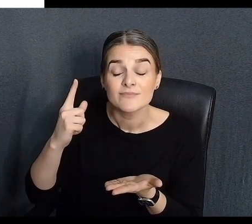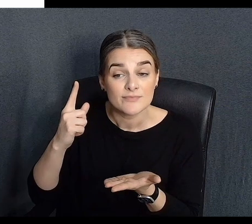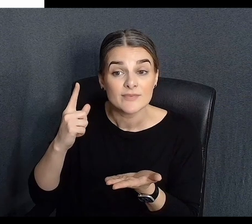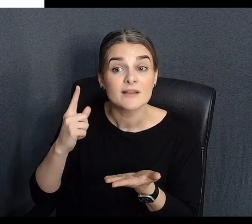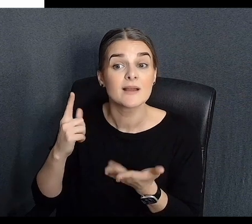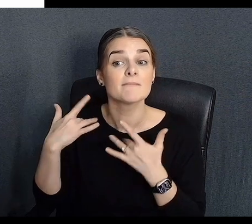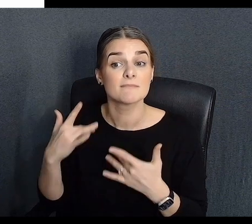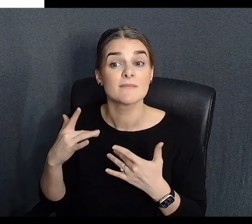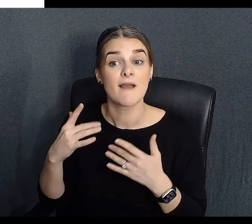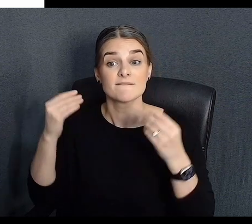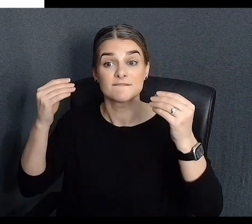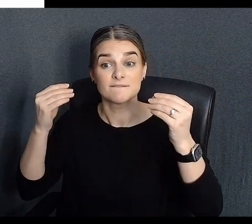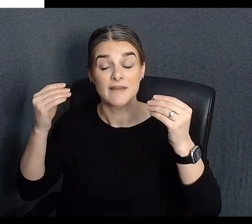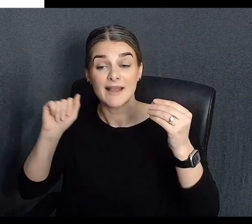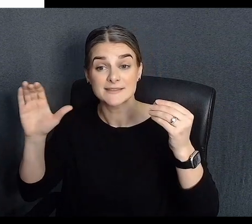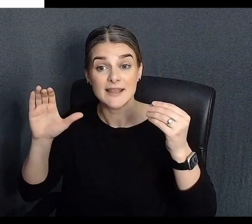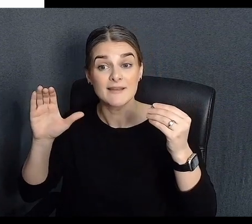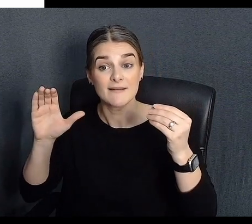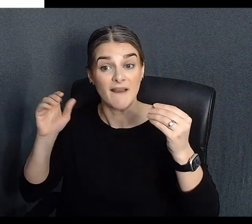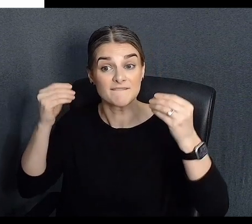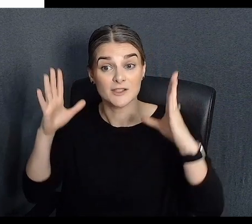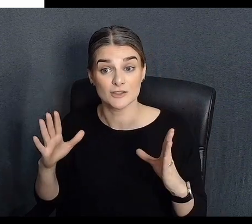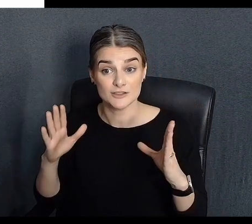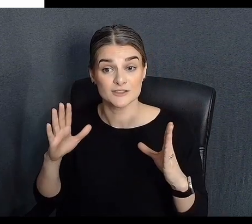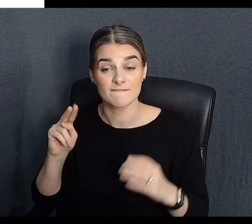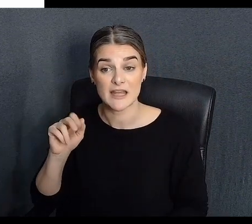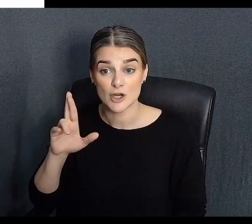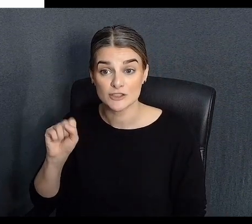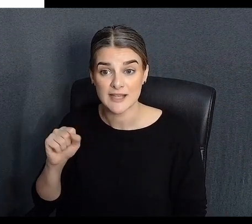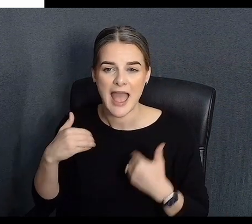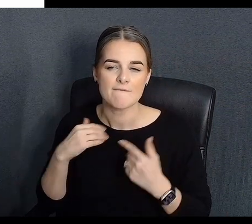use with the correct wording that's needed on that form,